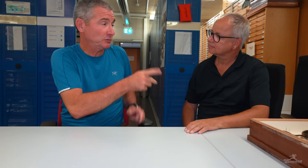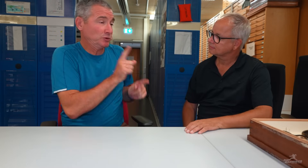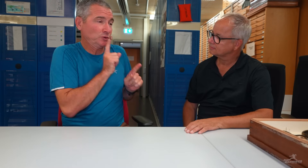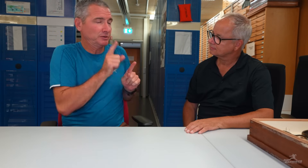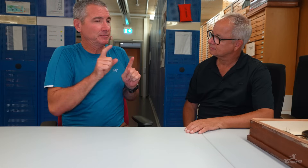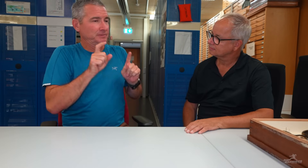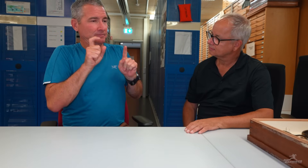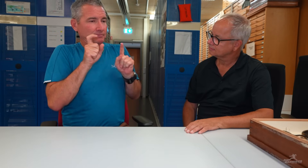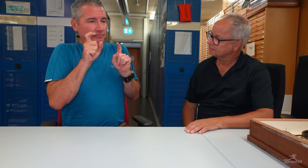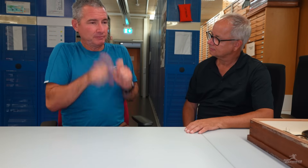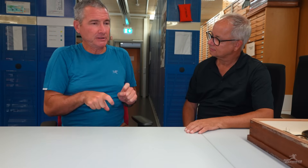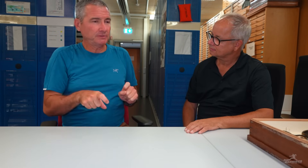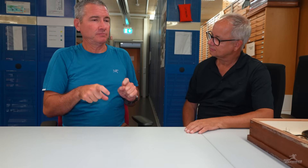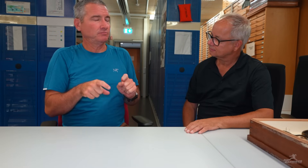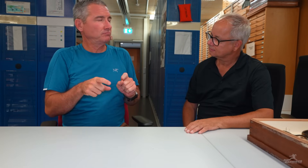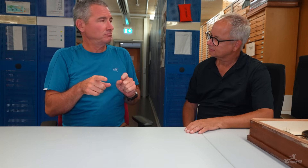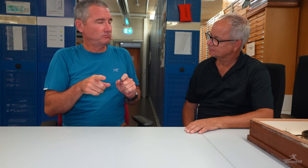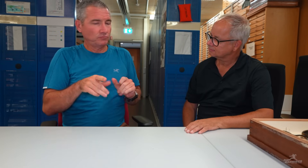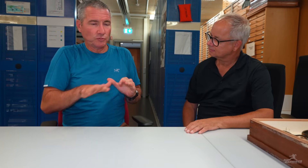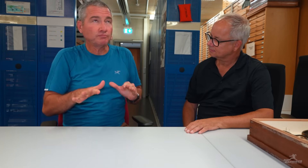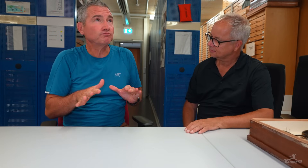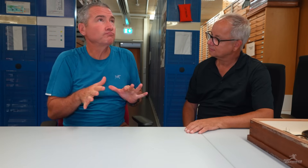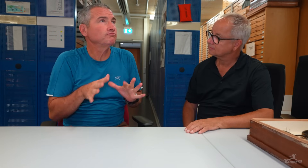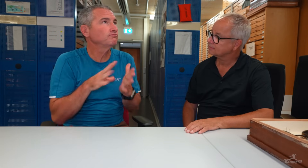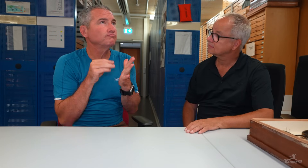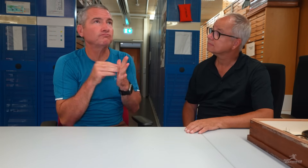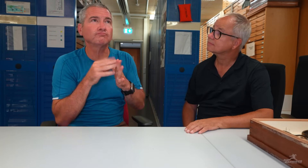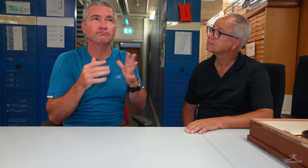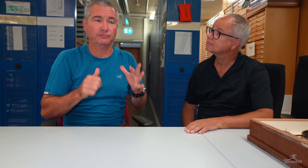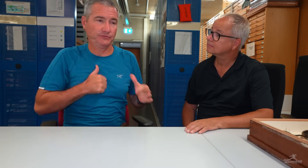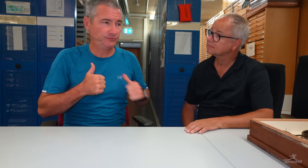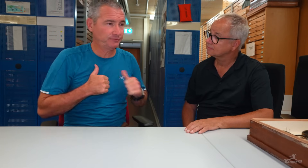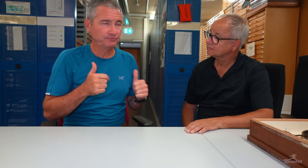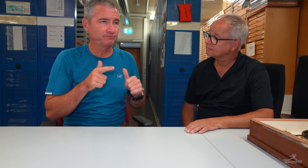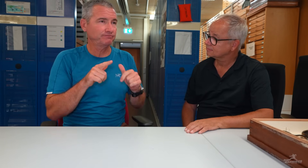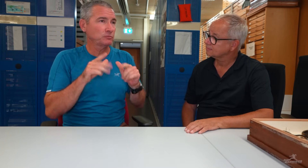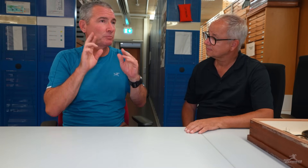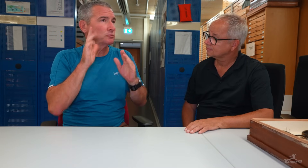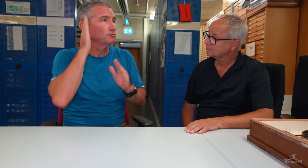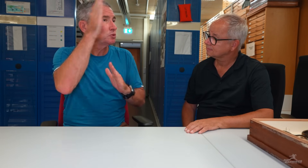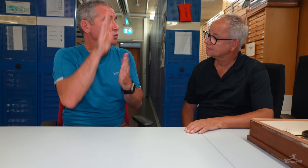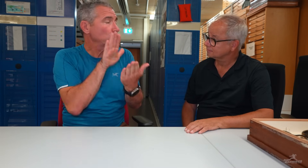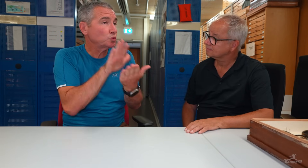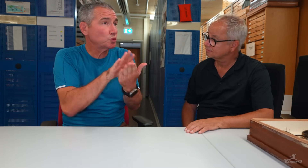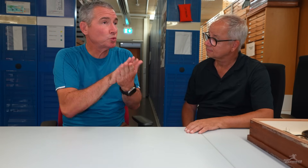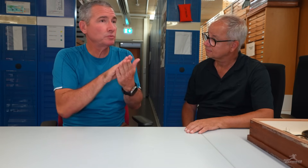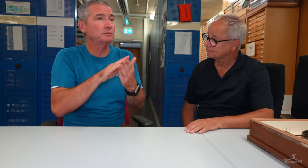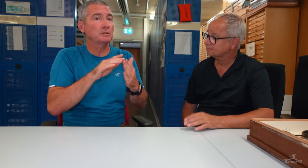Currently kids have to be assertive to learn about their passions, but hopefully schools can